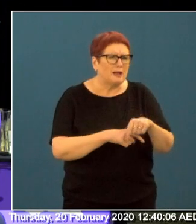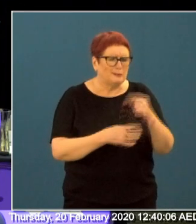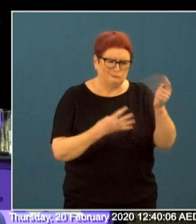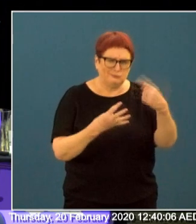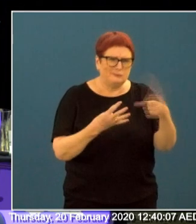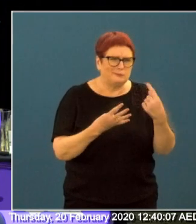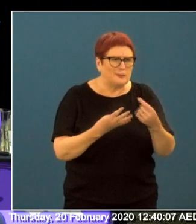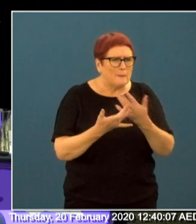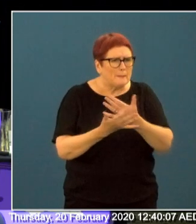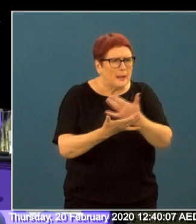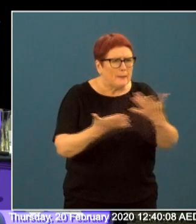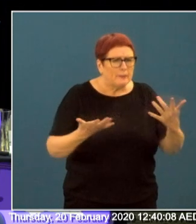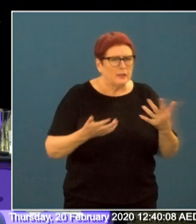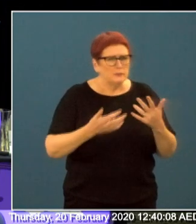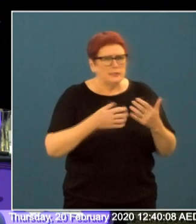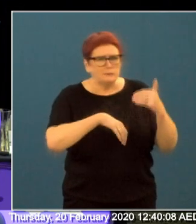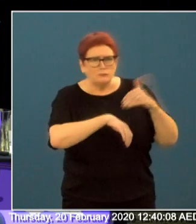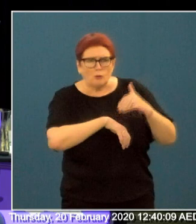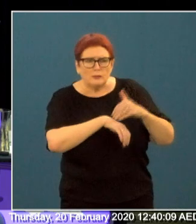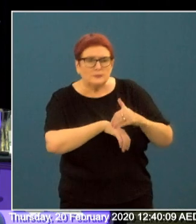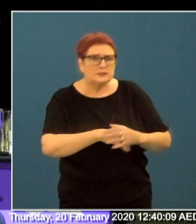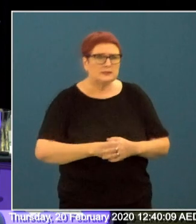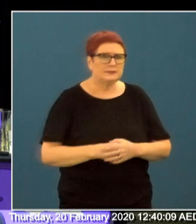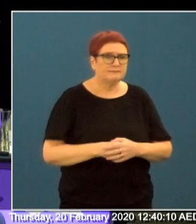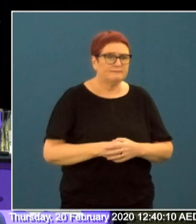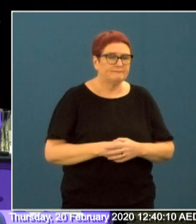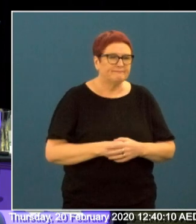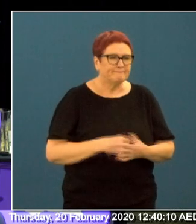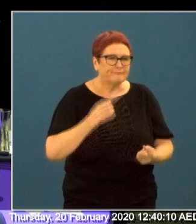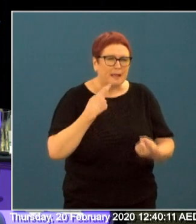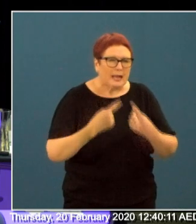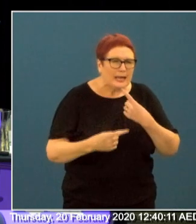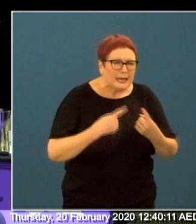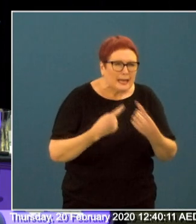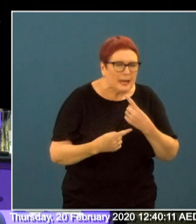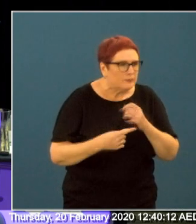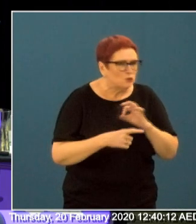and Ms Eastman has drawn out, gaps in the data are inconsistent in the way